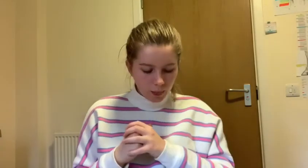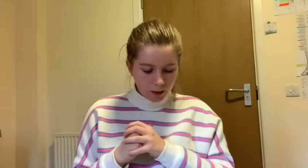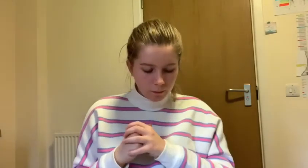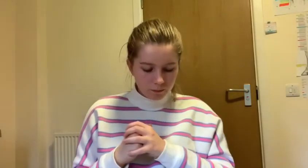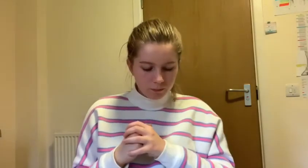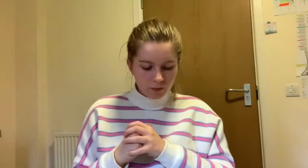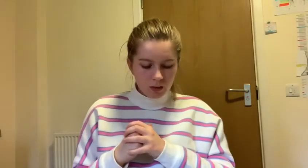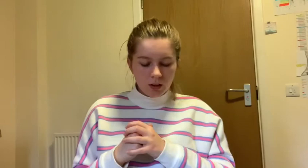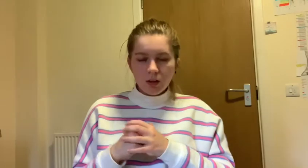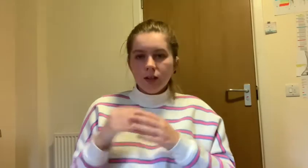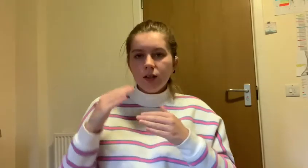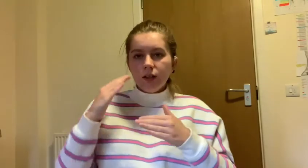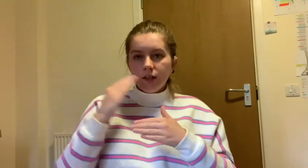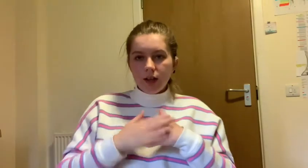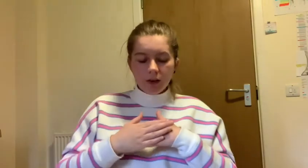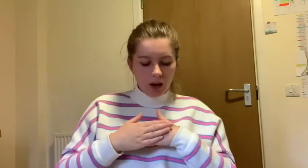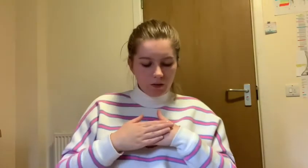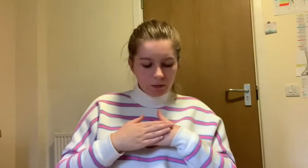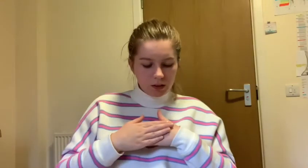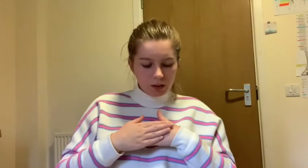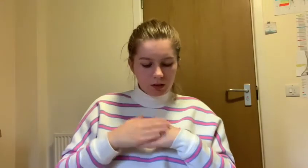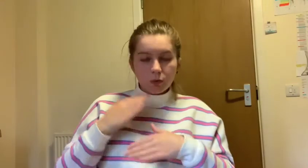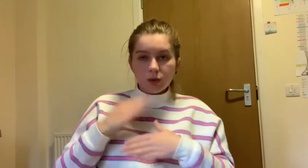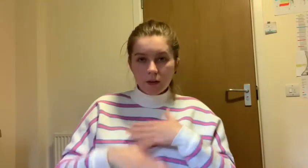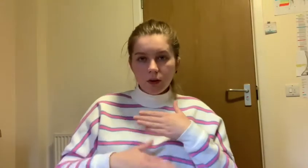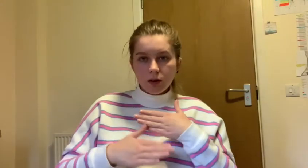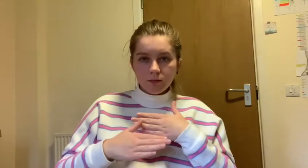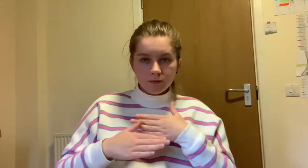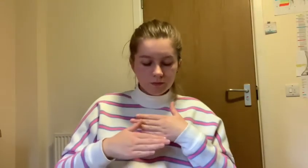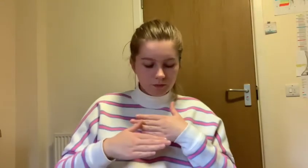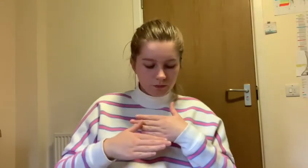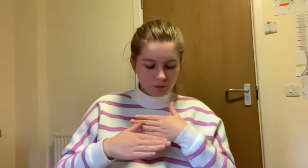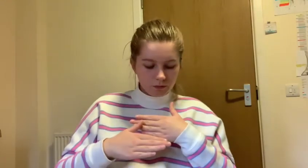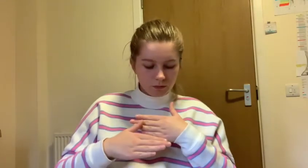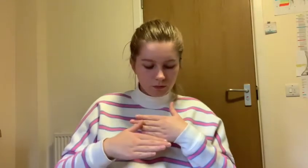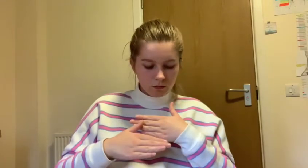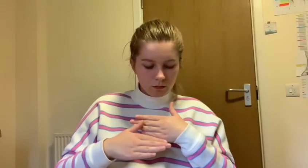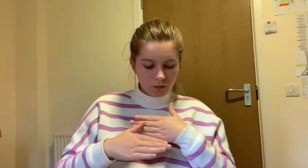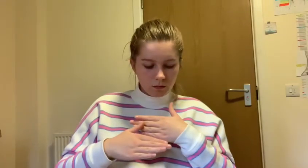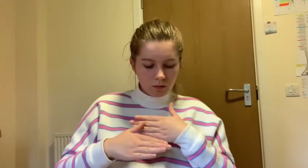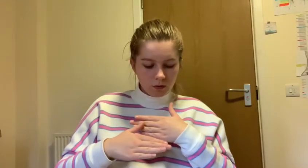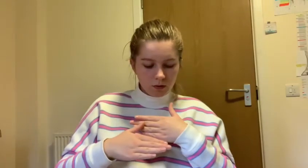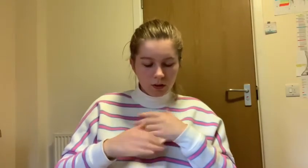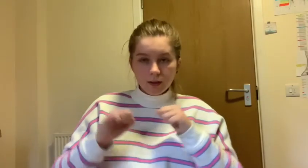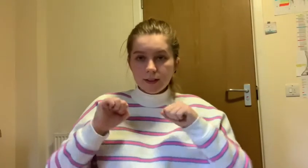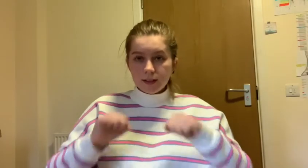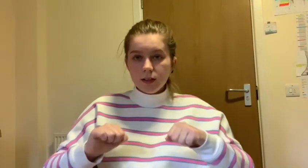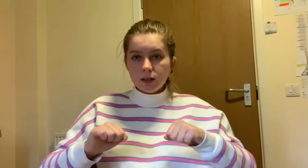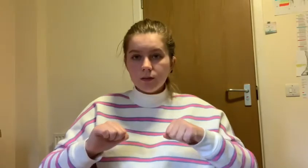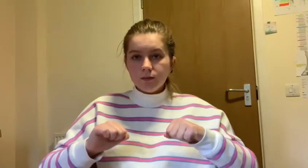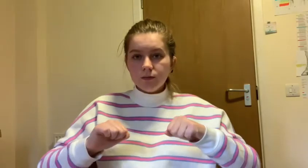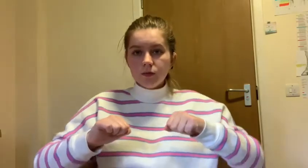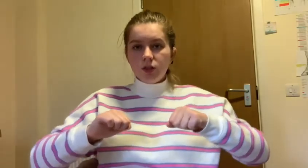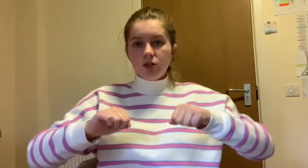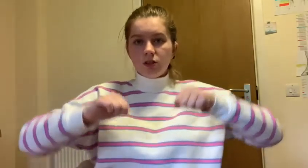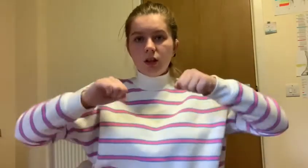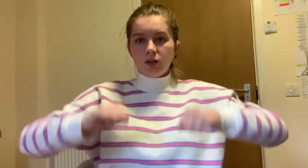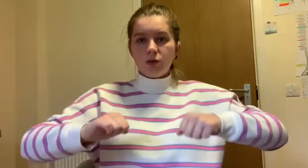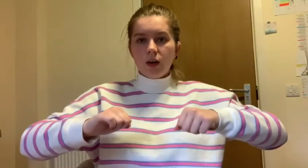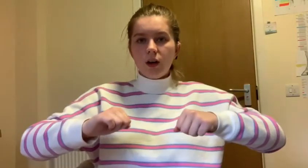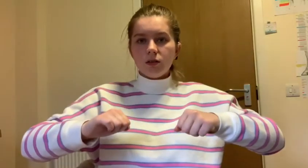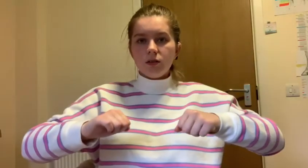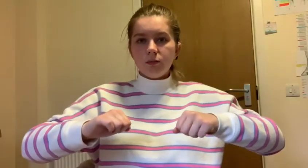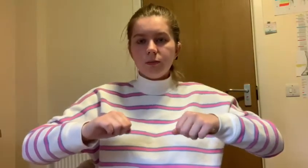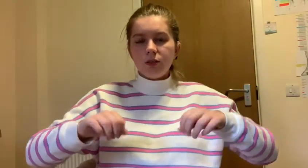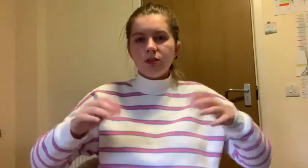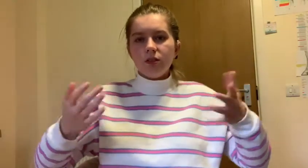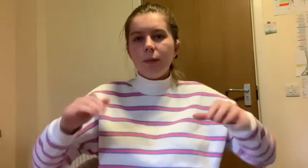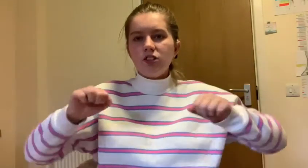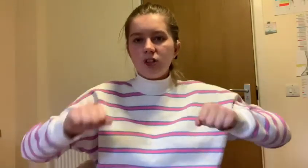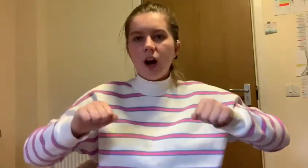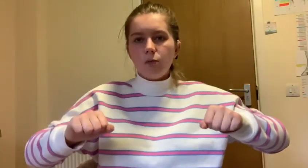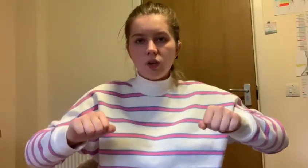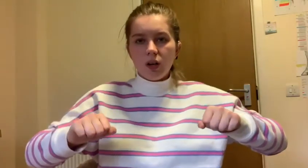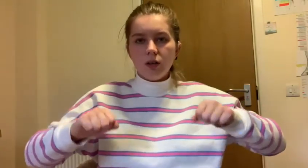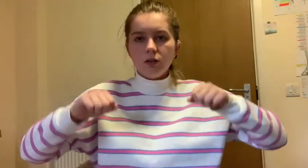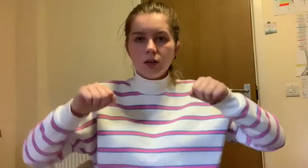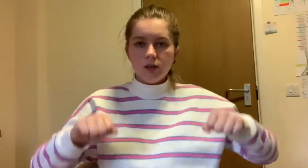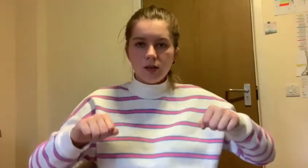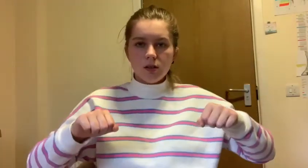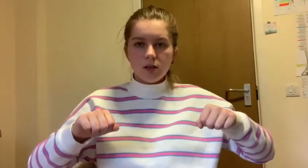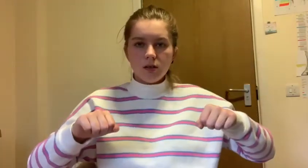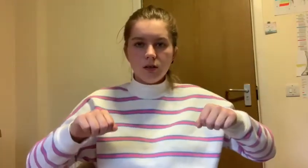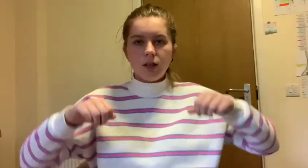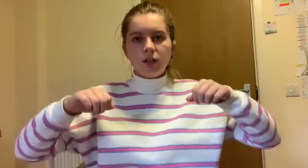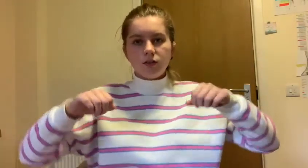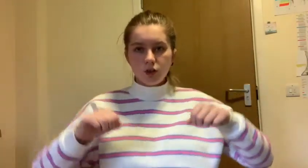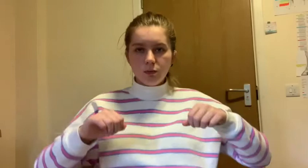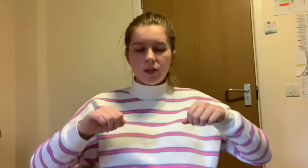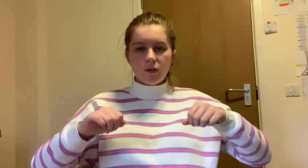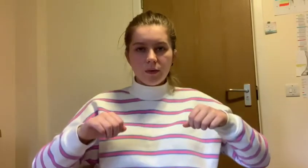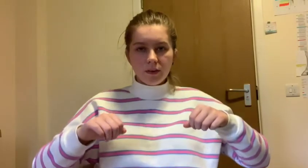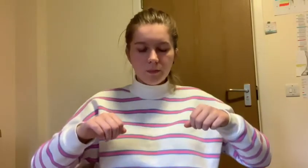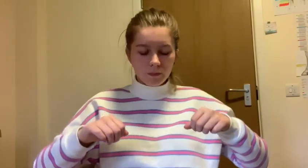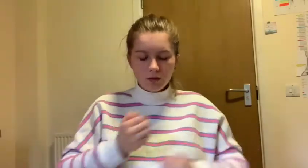"Never have empty seat" Never, seat so you just do that so just imagine arm chair, seat. You kind of slump yourself a bit.